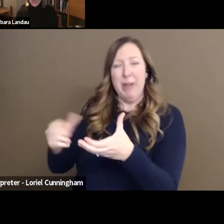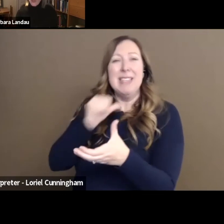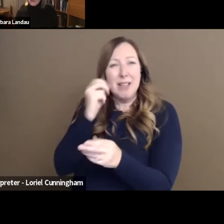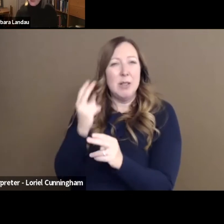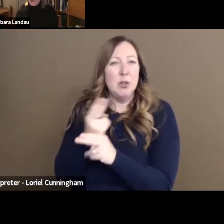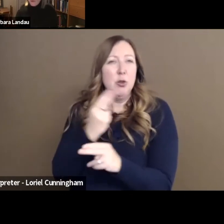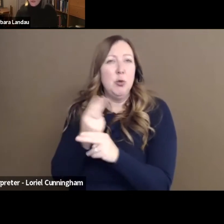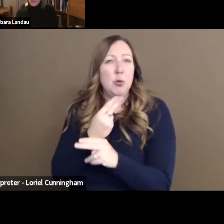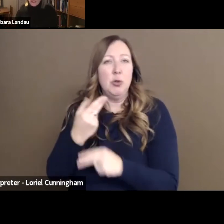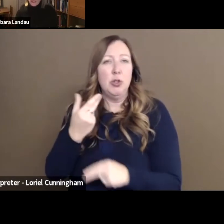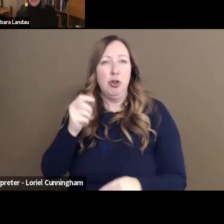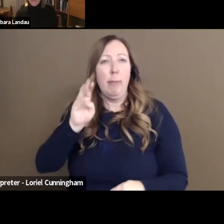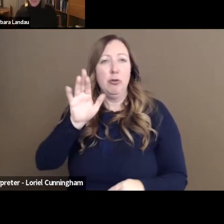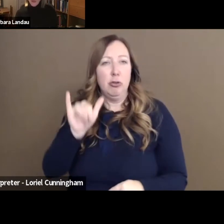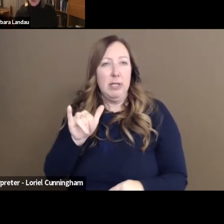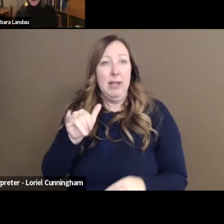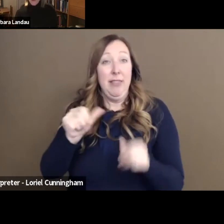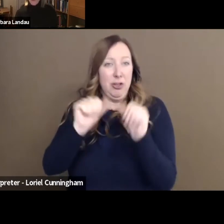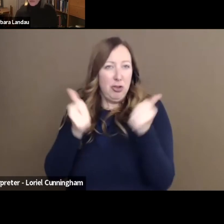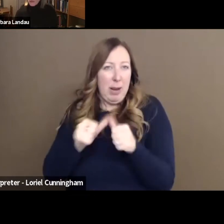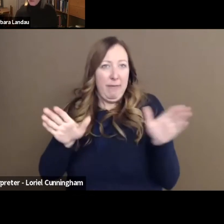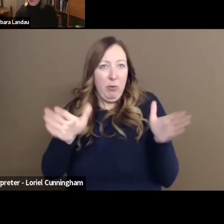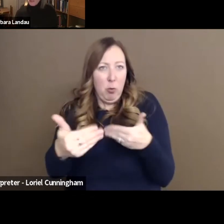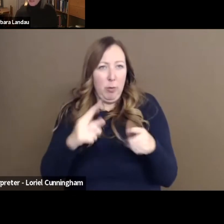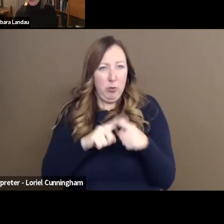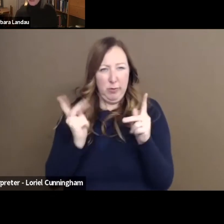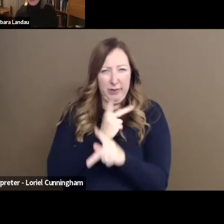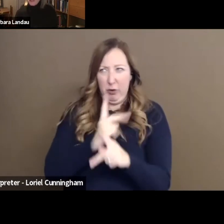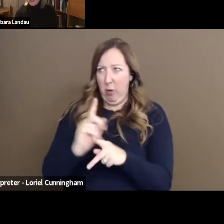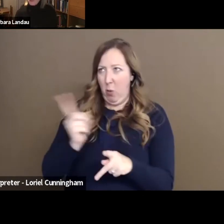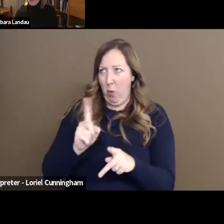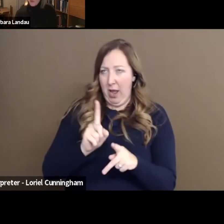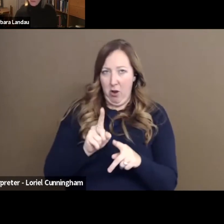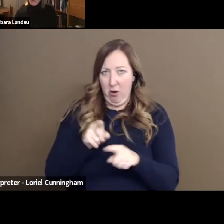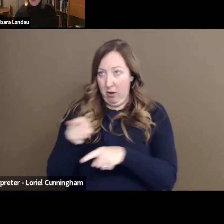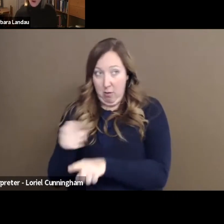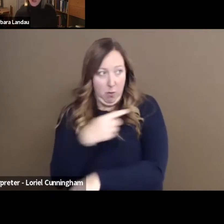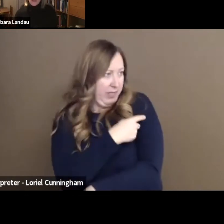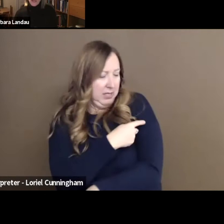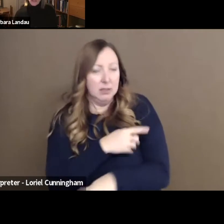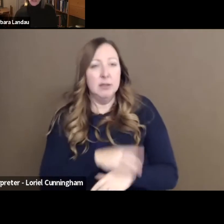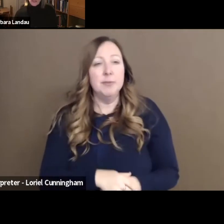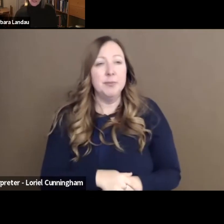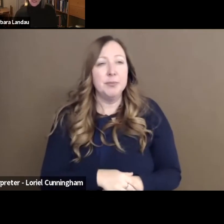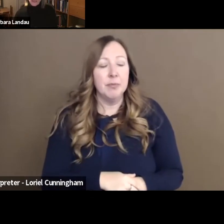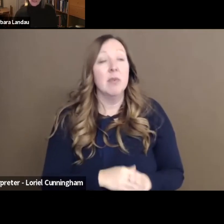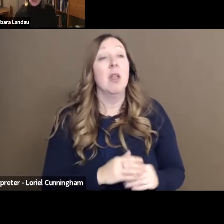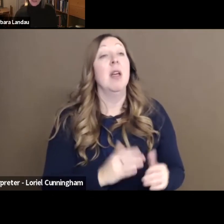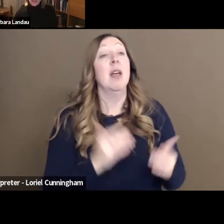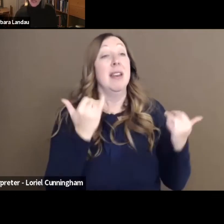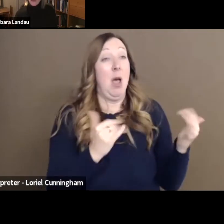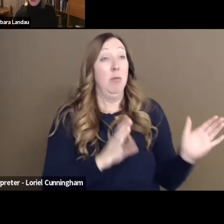this was our first study we also looked at the case with one blue